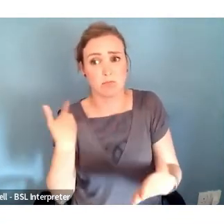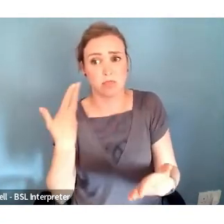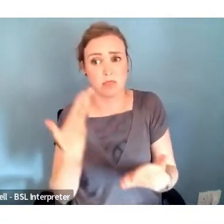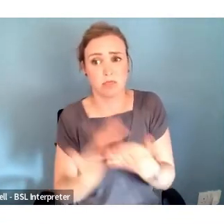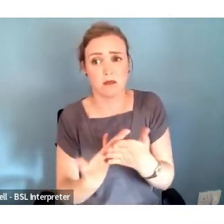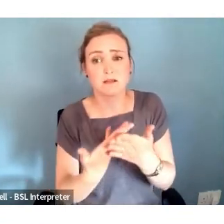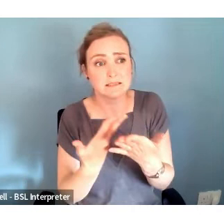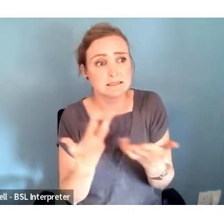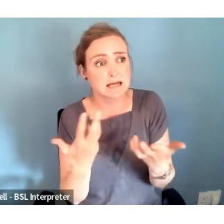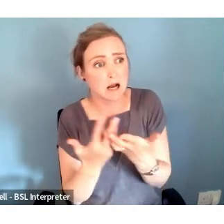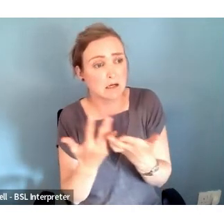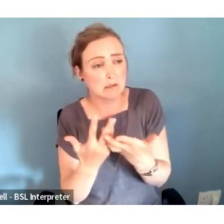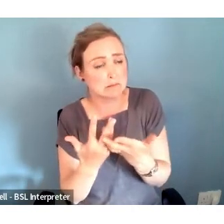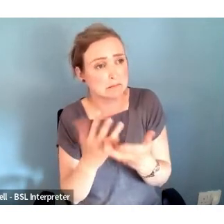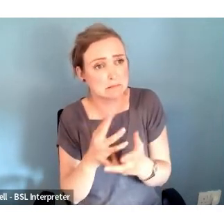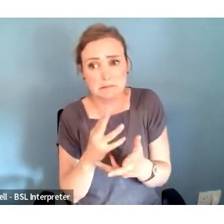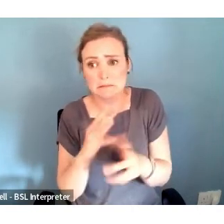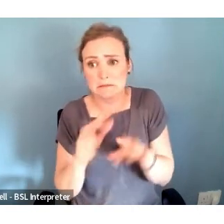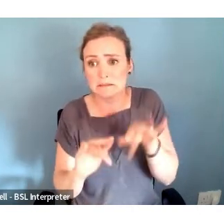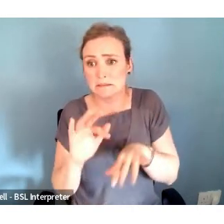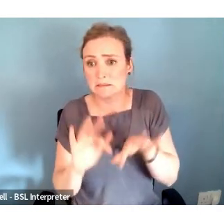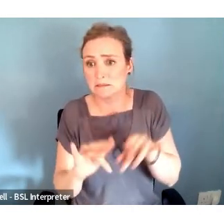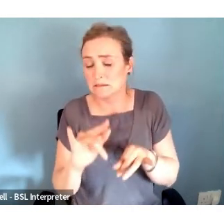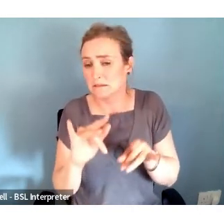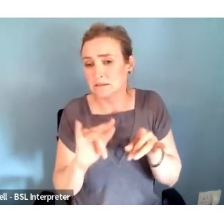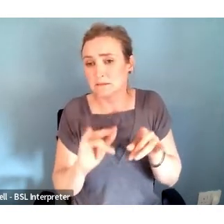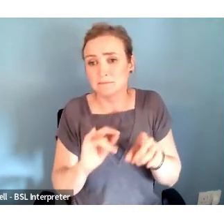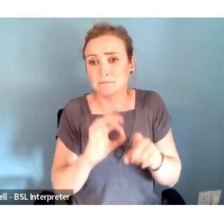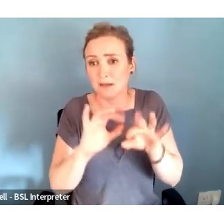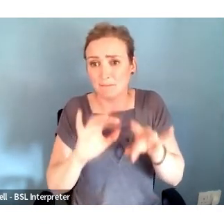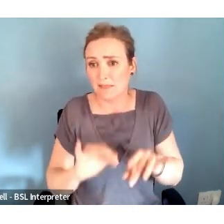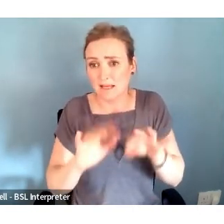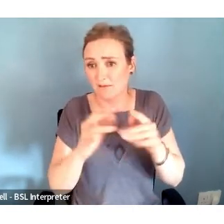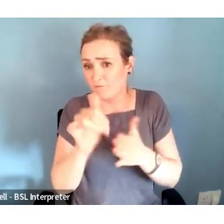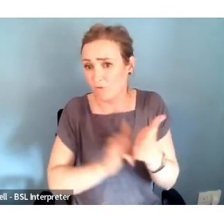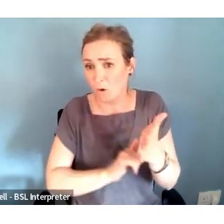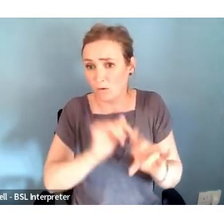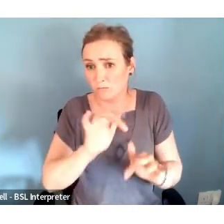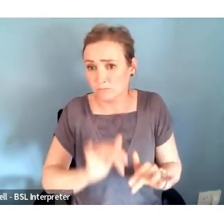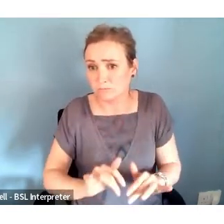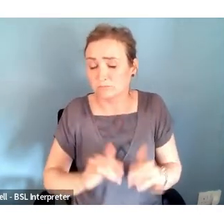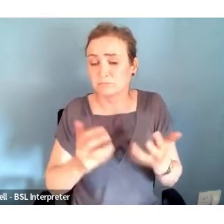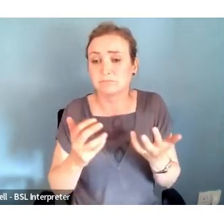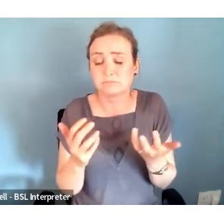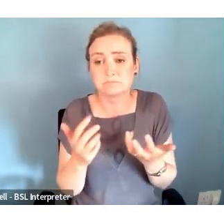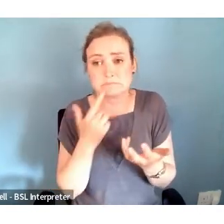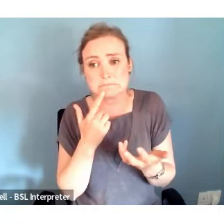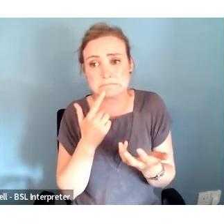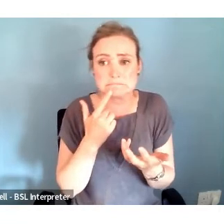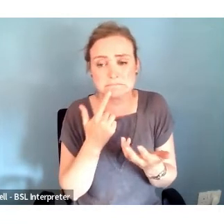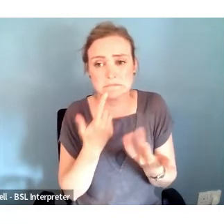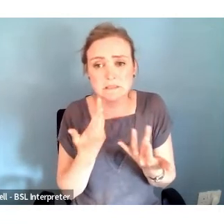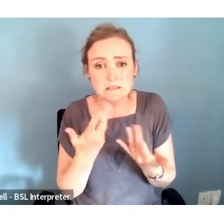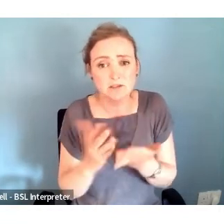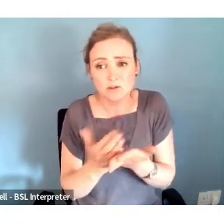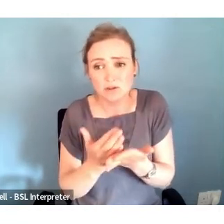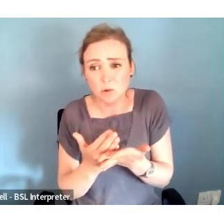your application is related to the criteria that you have given and all of those kinds of